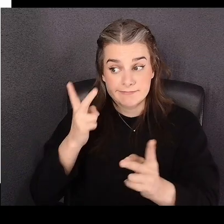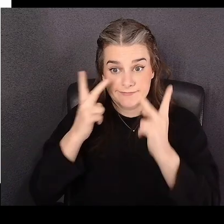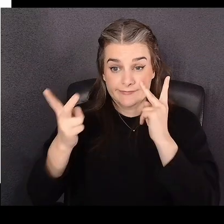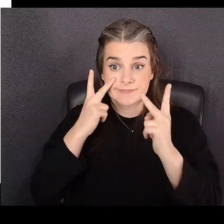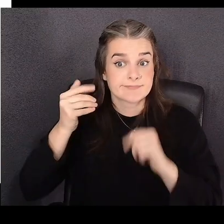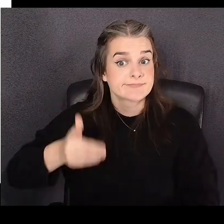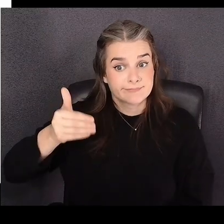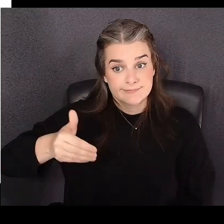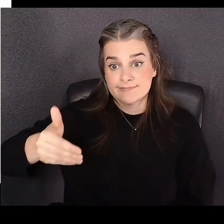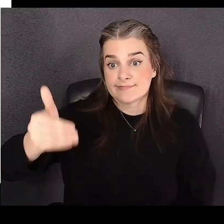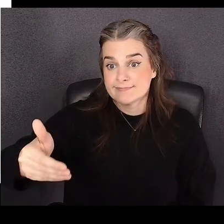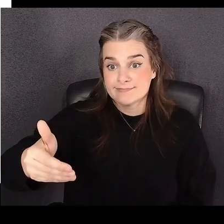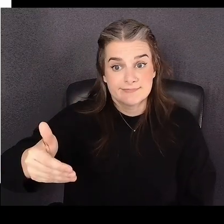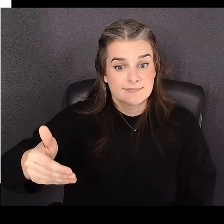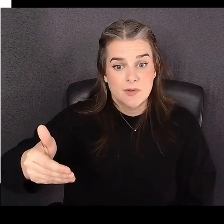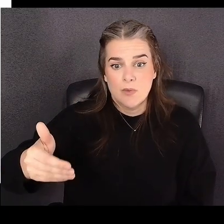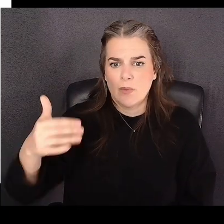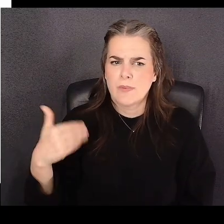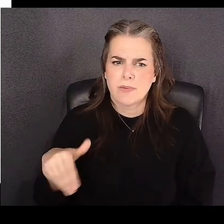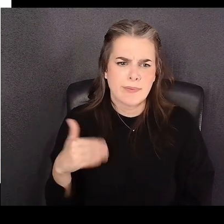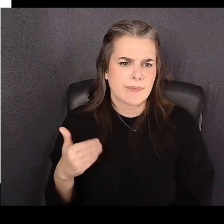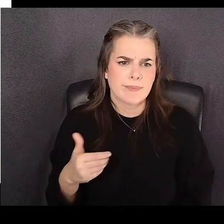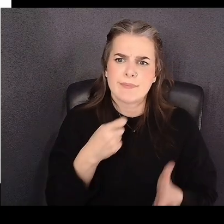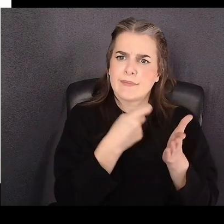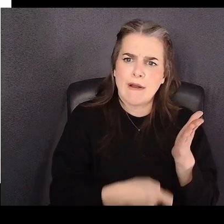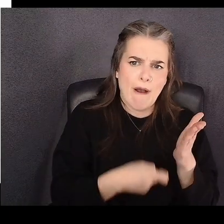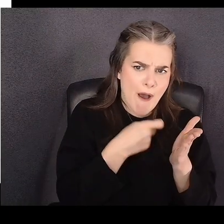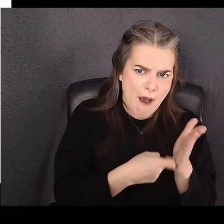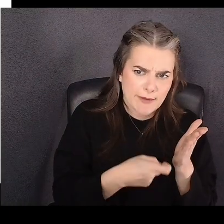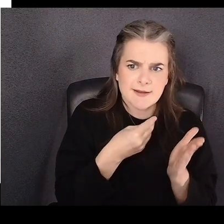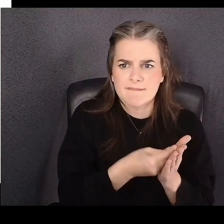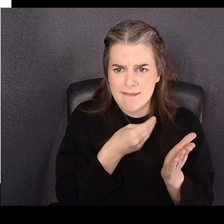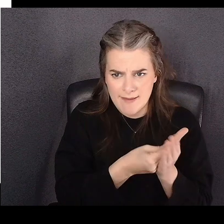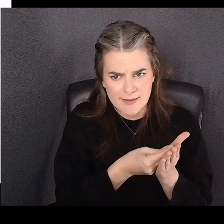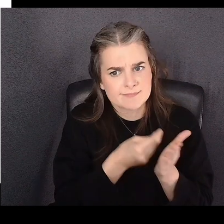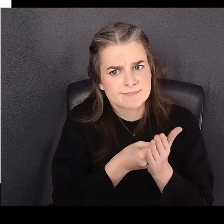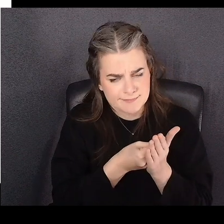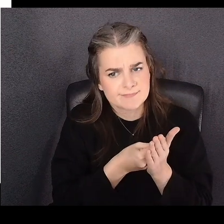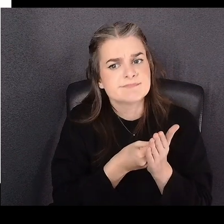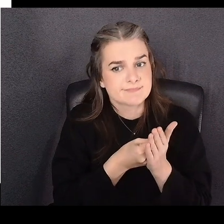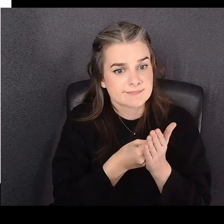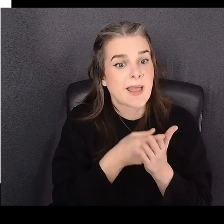is mostly costs and funding, along with their training and their support needs.